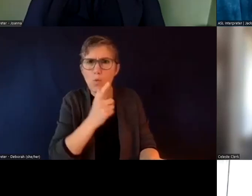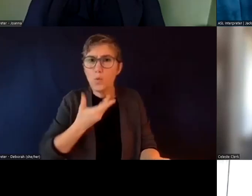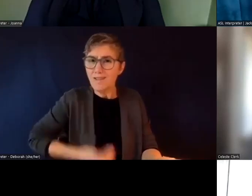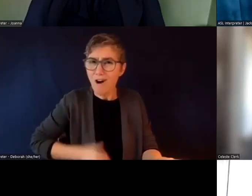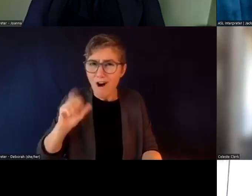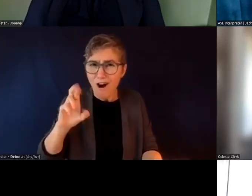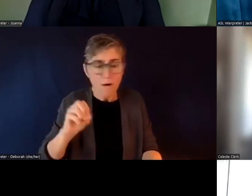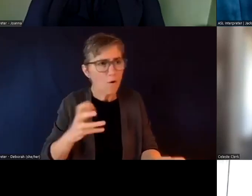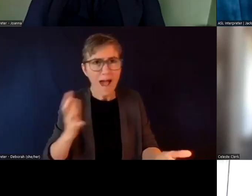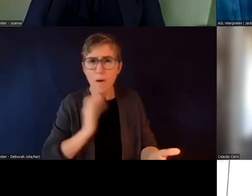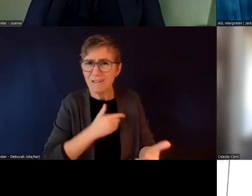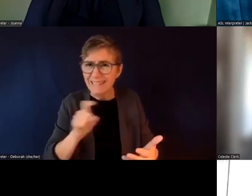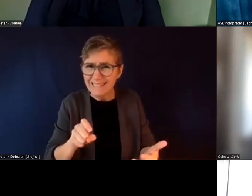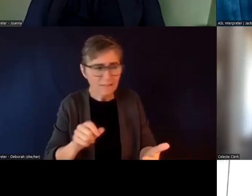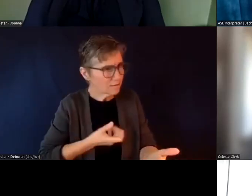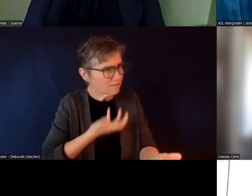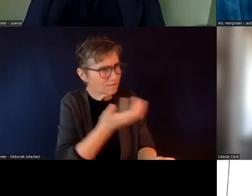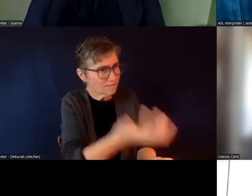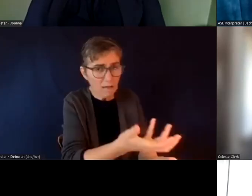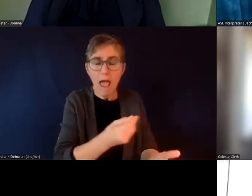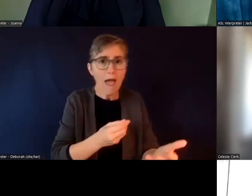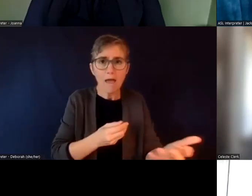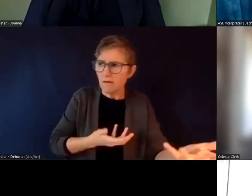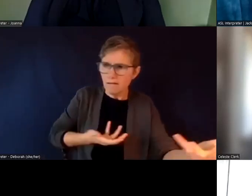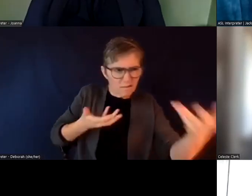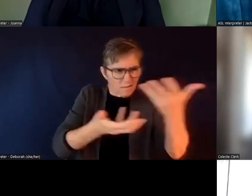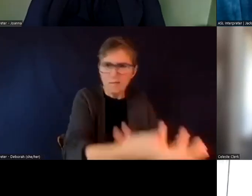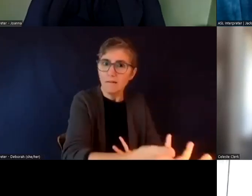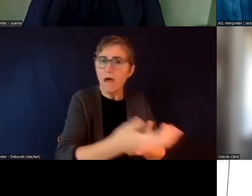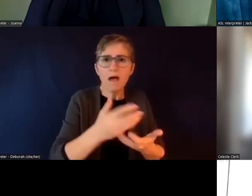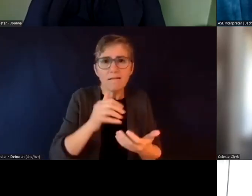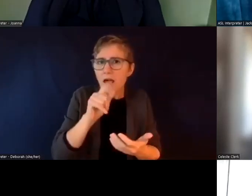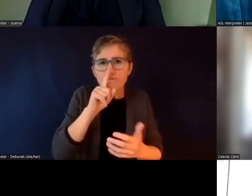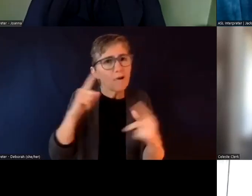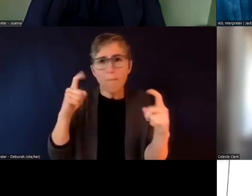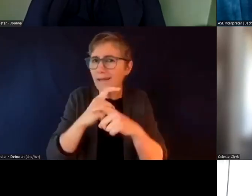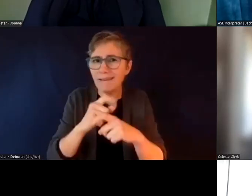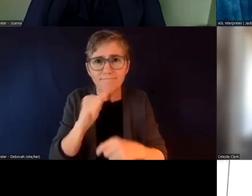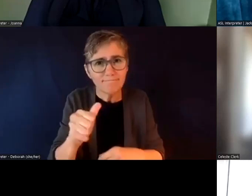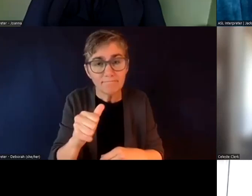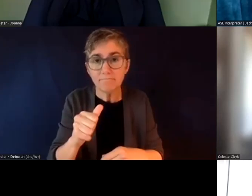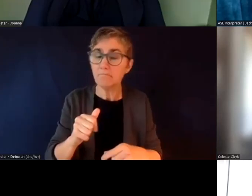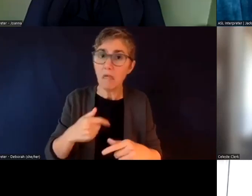are. And they're not all that complicated really. You know, whether I need support for my mental